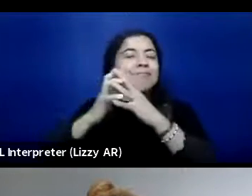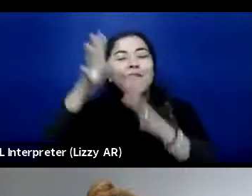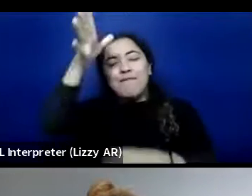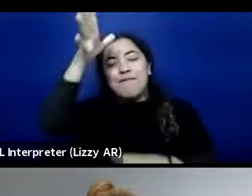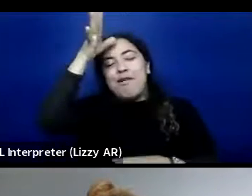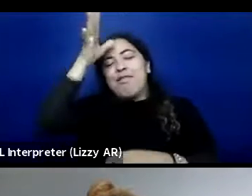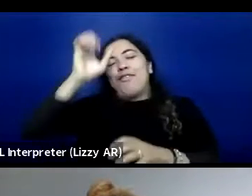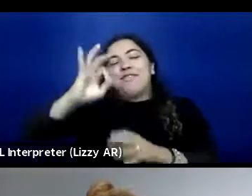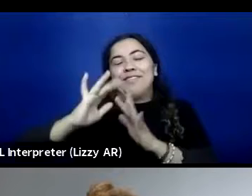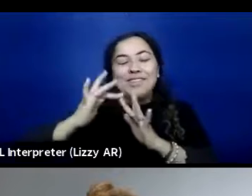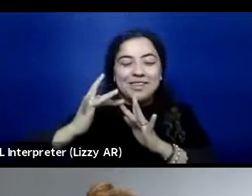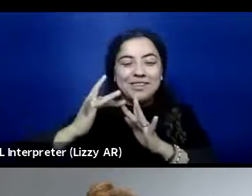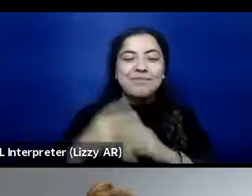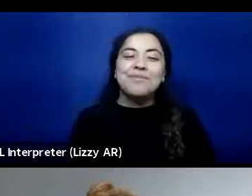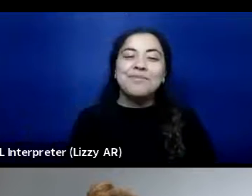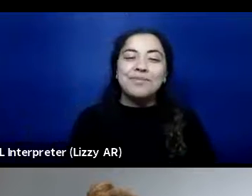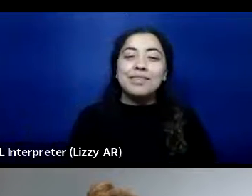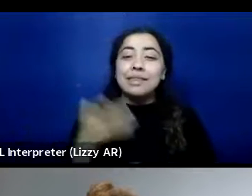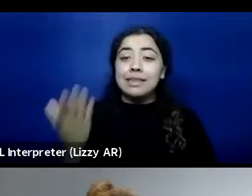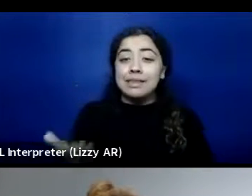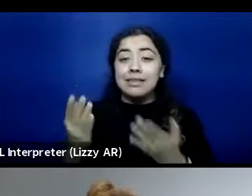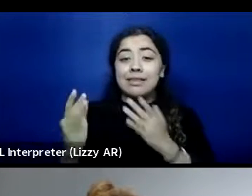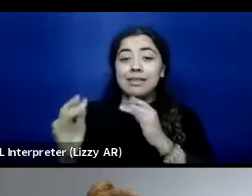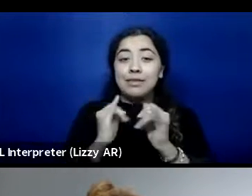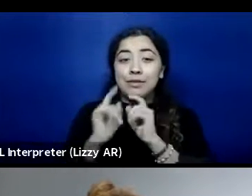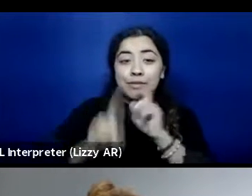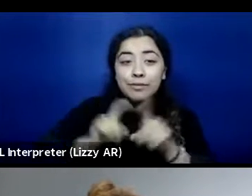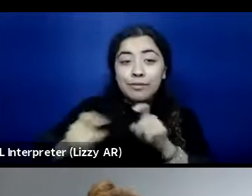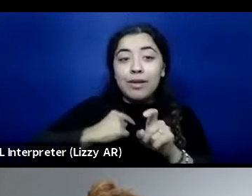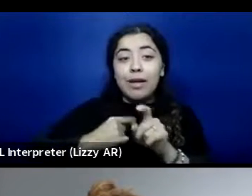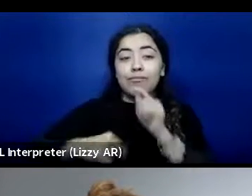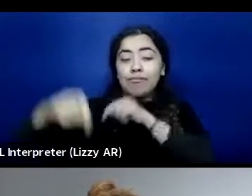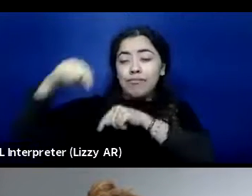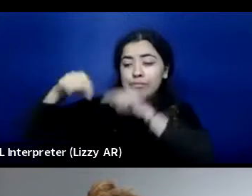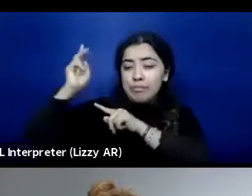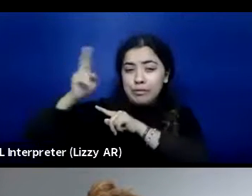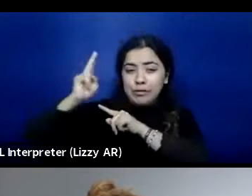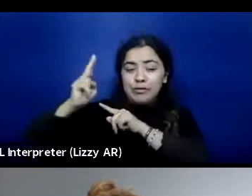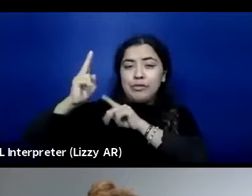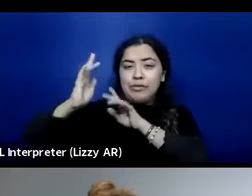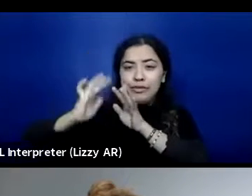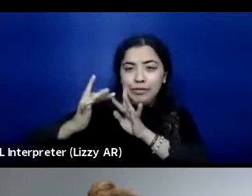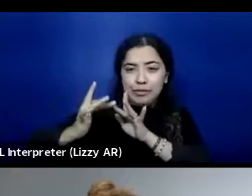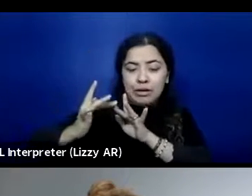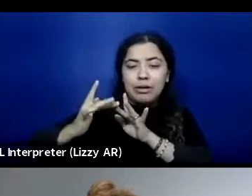I actually kind of went back to the history of internet, a little bit, and I do wanna share that, Vint,